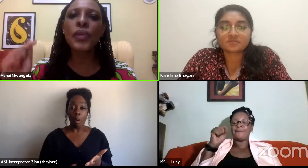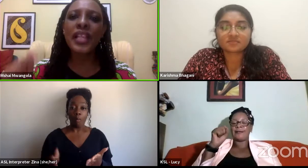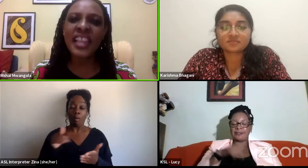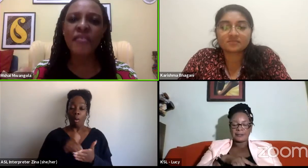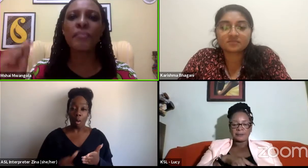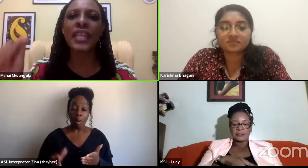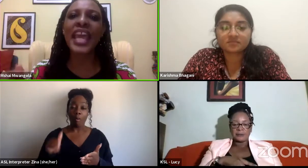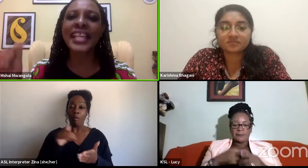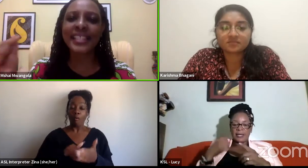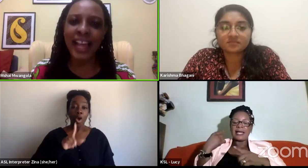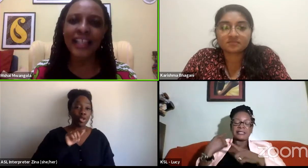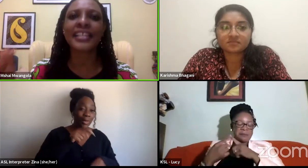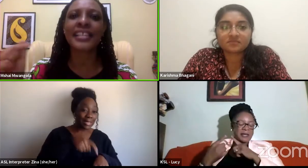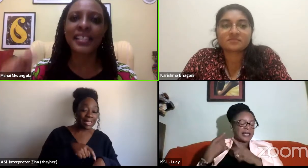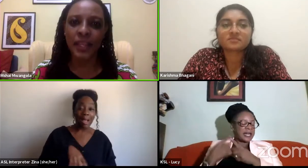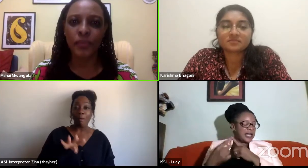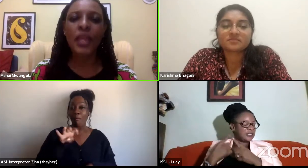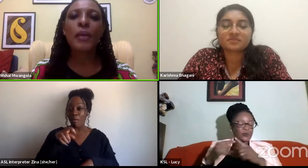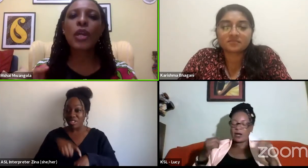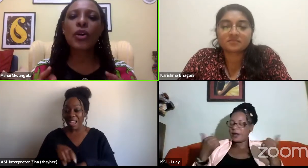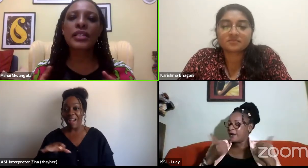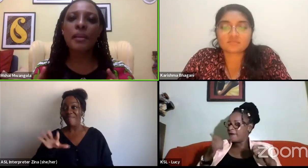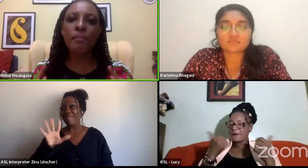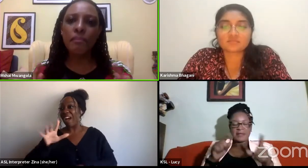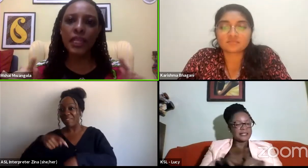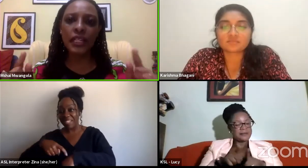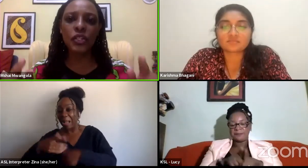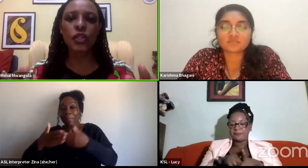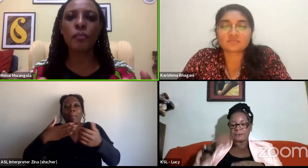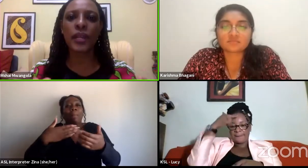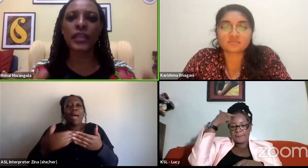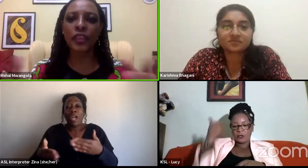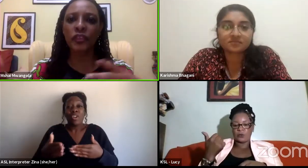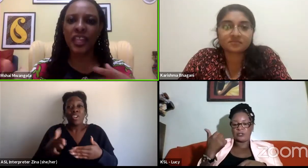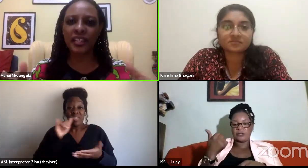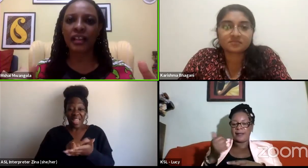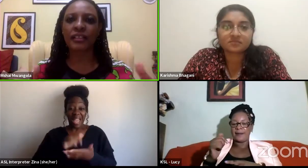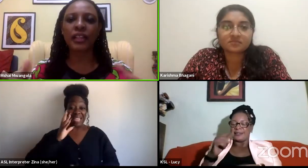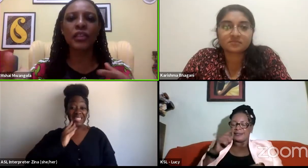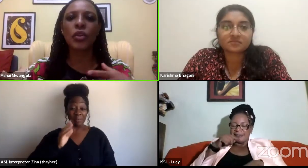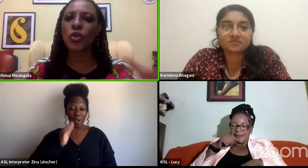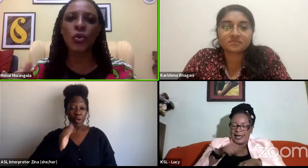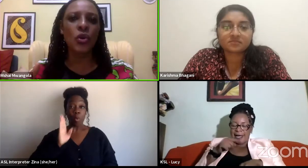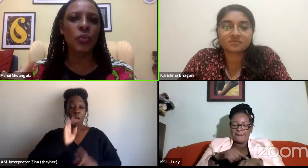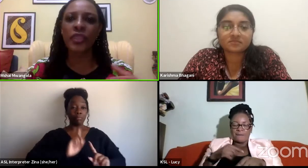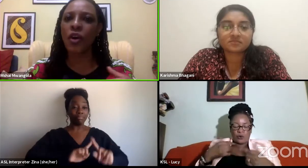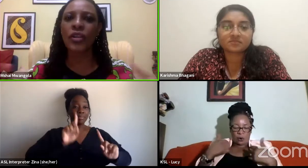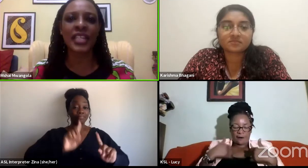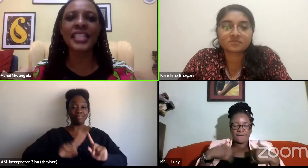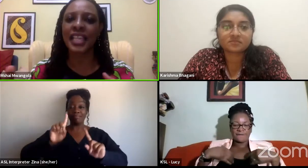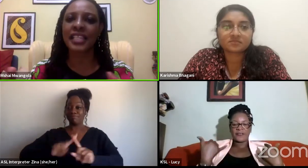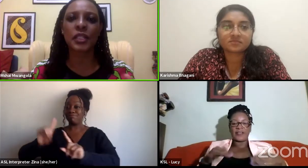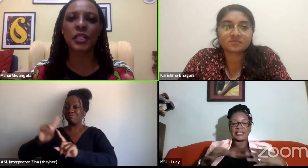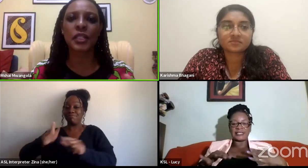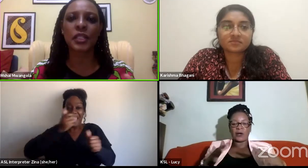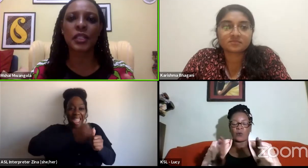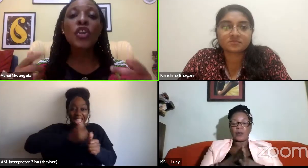will never be exactly the same because the minute you bring the theater, you're with the audience in the space,